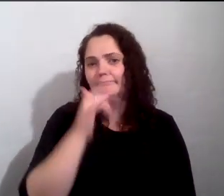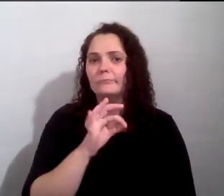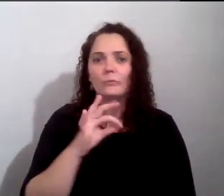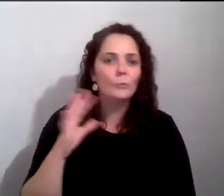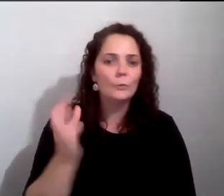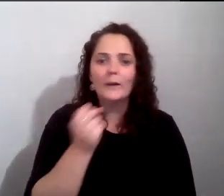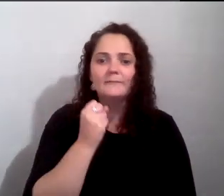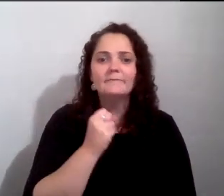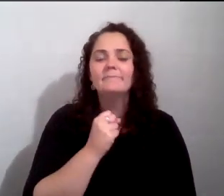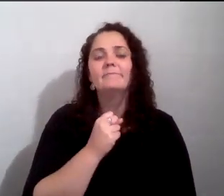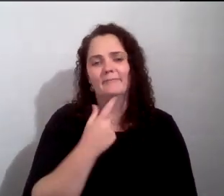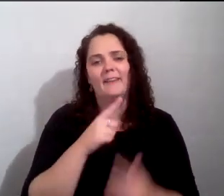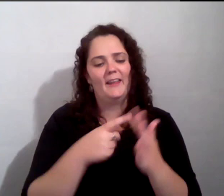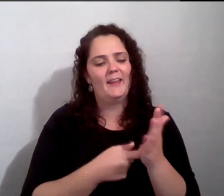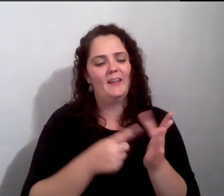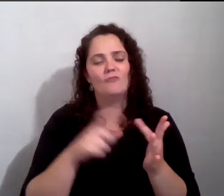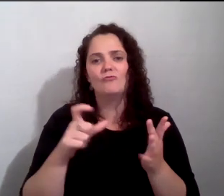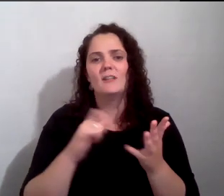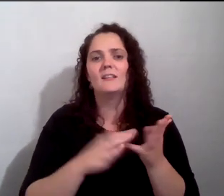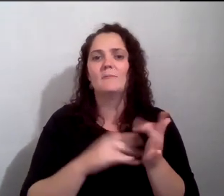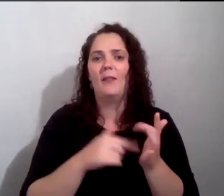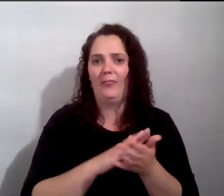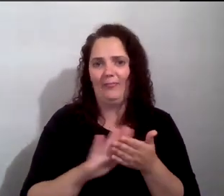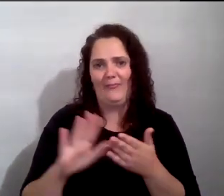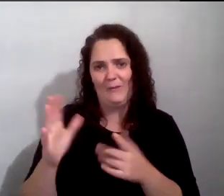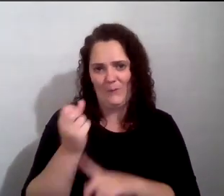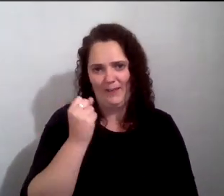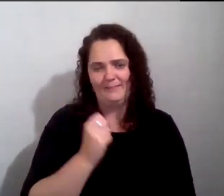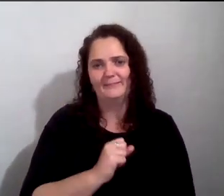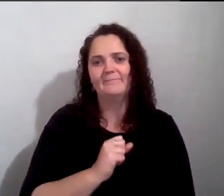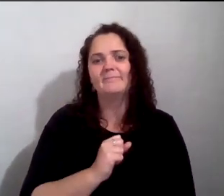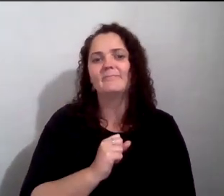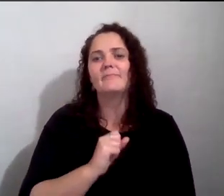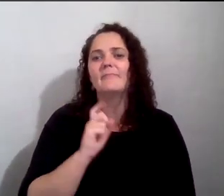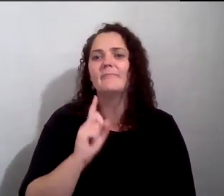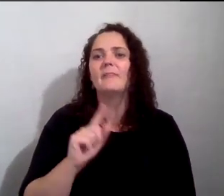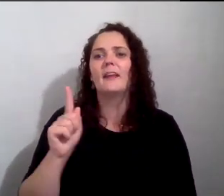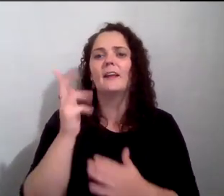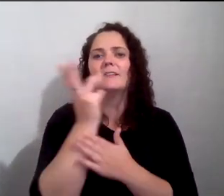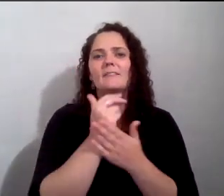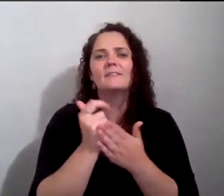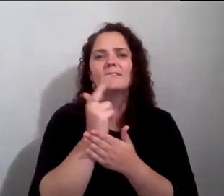work by Eric Smith actually won the prize that year. But then Fullbook's portrait of the jockey Whopper